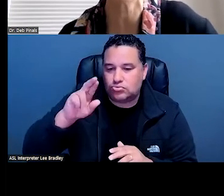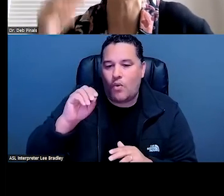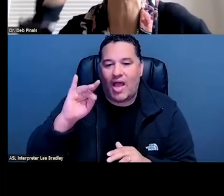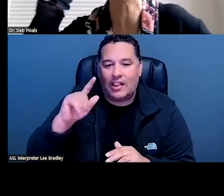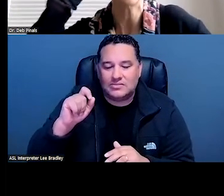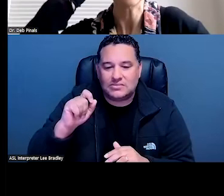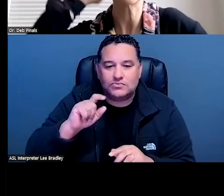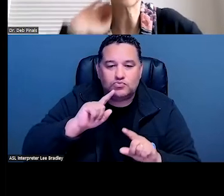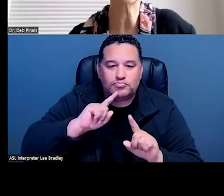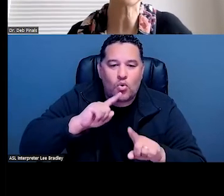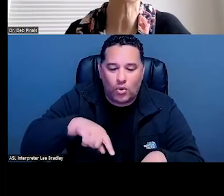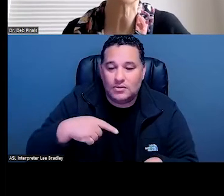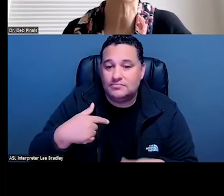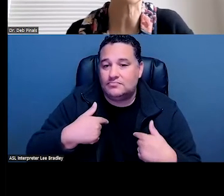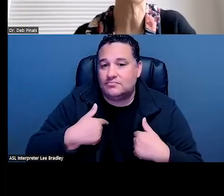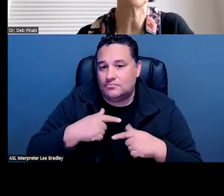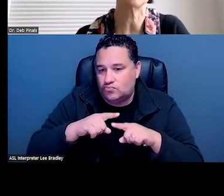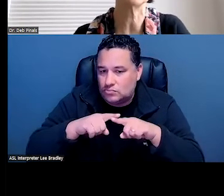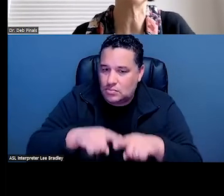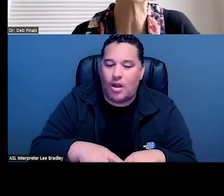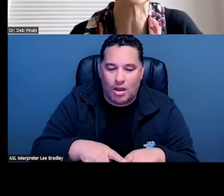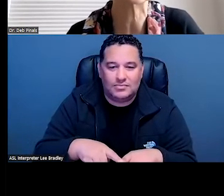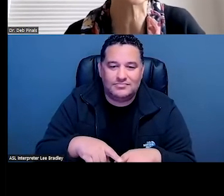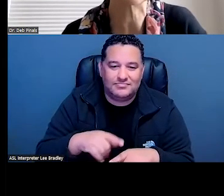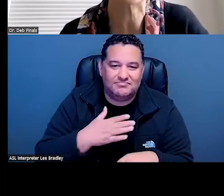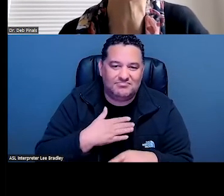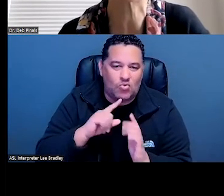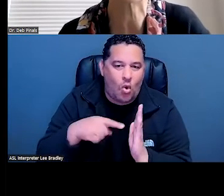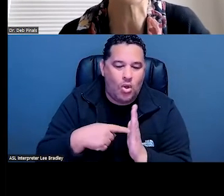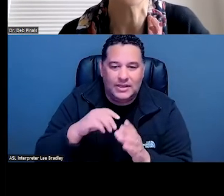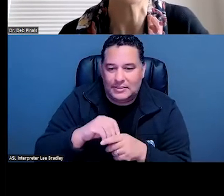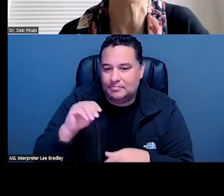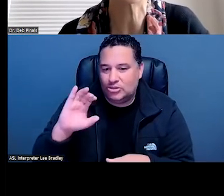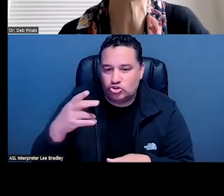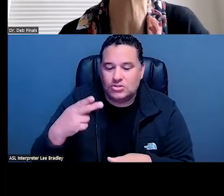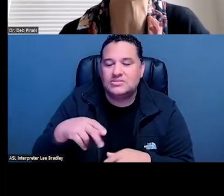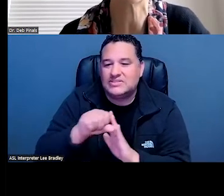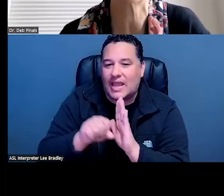. IN AKISSING. THERE IS GOING TO BE STATE PRO FILES REPORT WHICH, I REALLY,